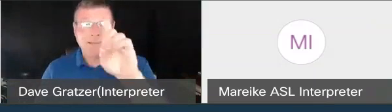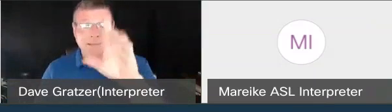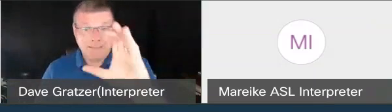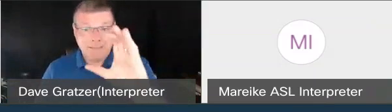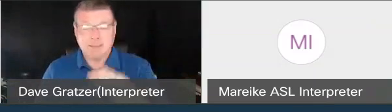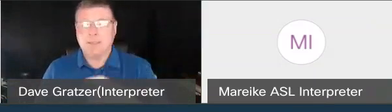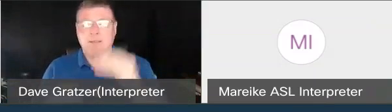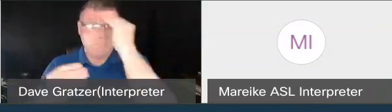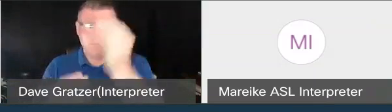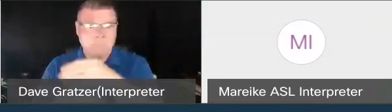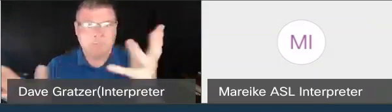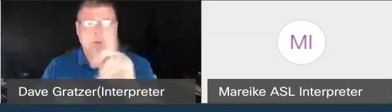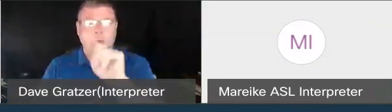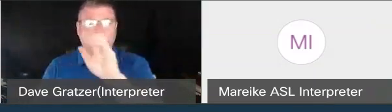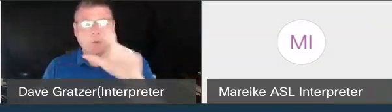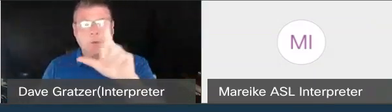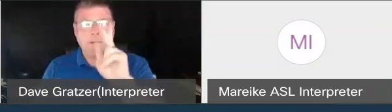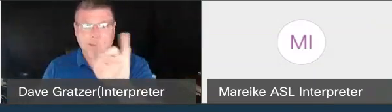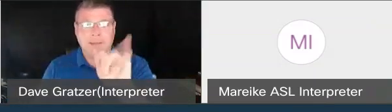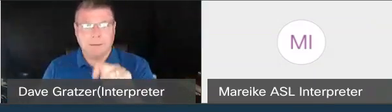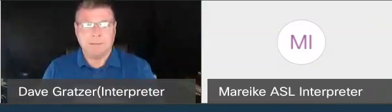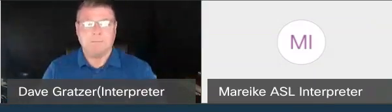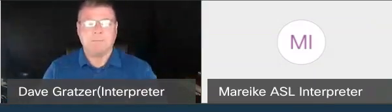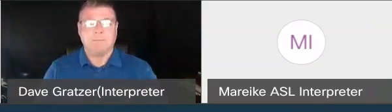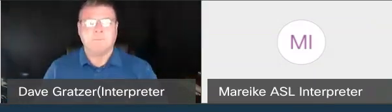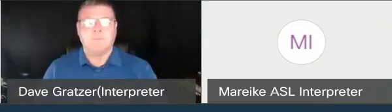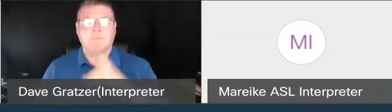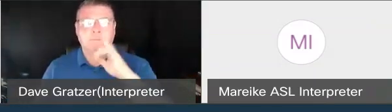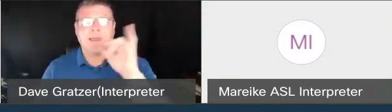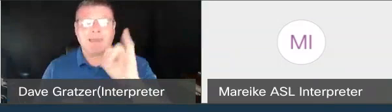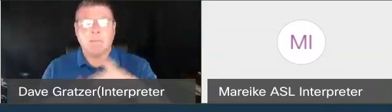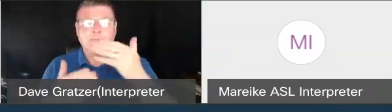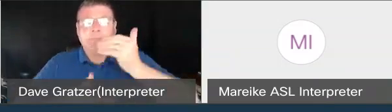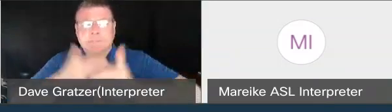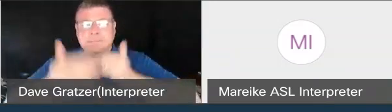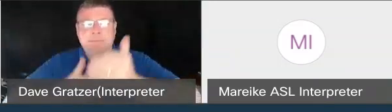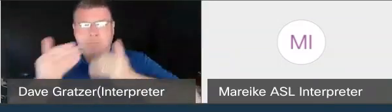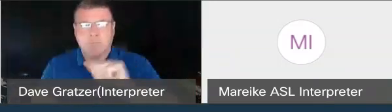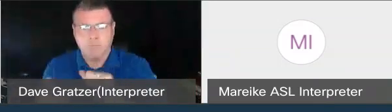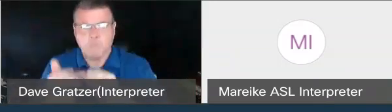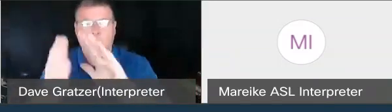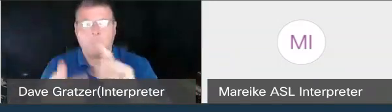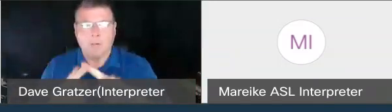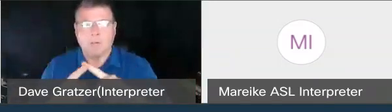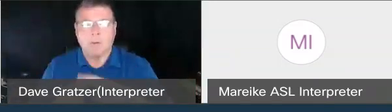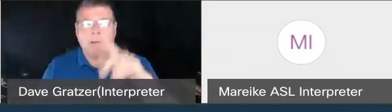released this toolkit, which I would-- I would highly recommend, that provides a step-by-step approach for public health and safety leadership